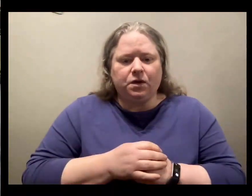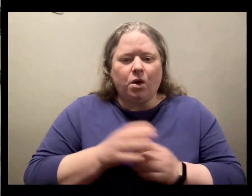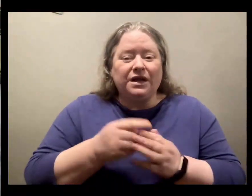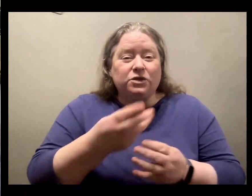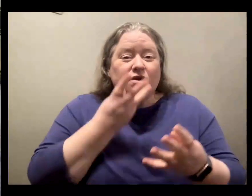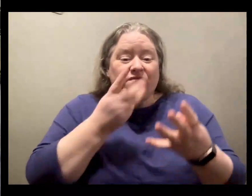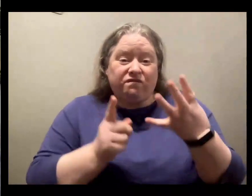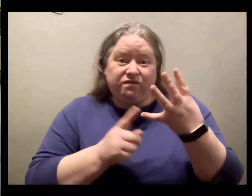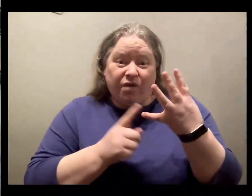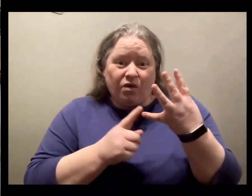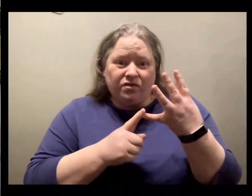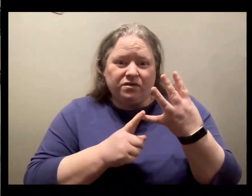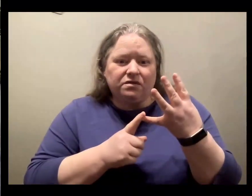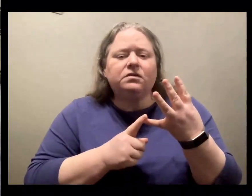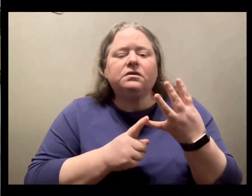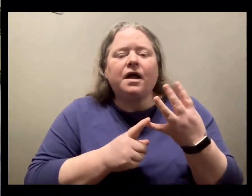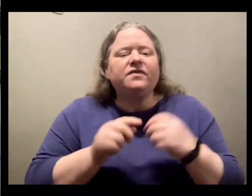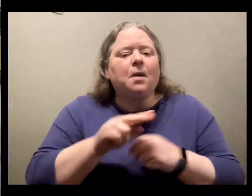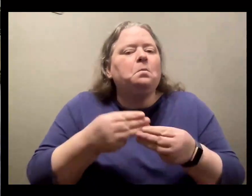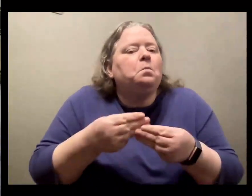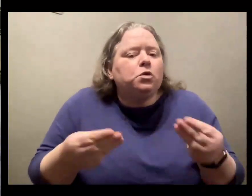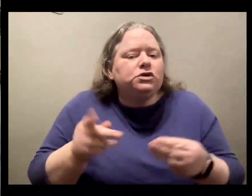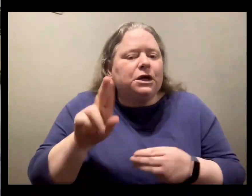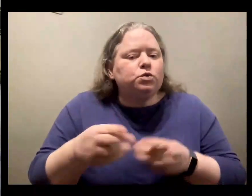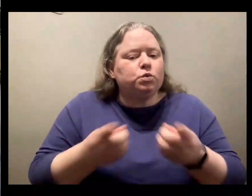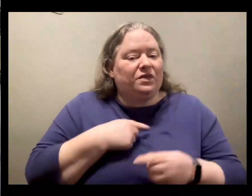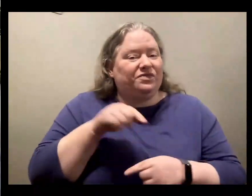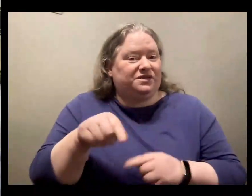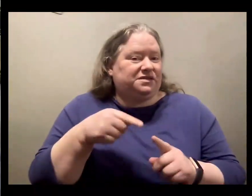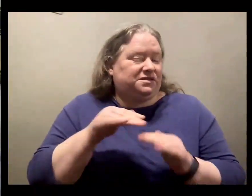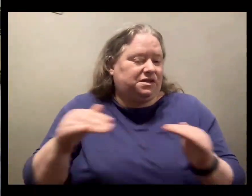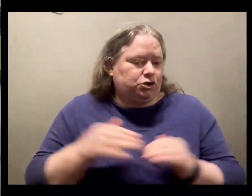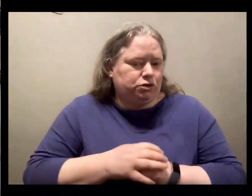When you get to the fourth line of treatment, there's not much they can do at this stage.